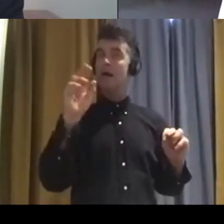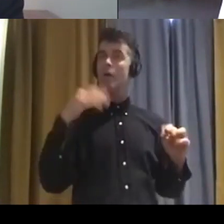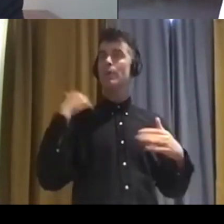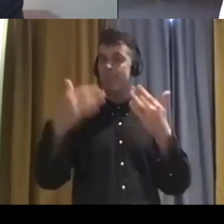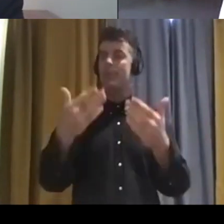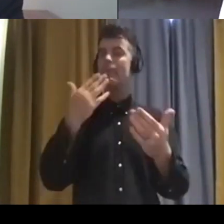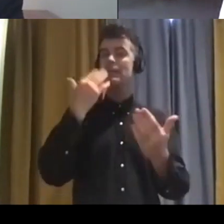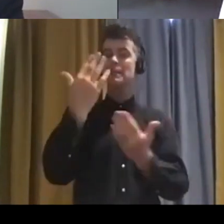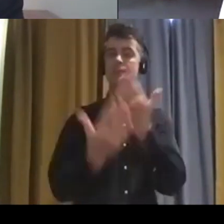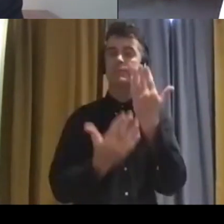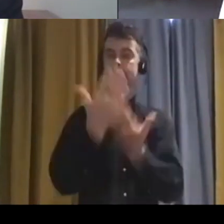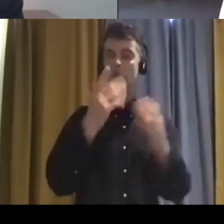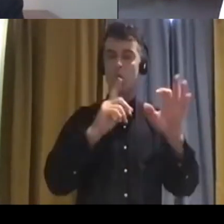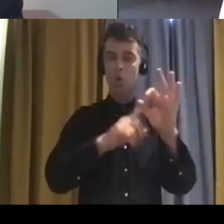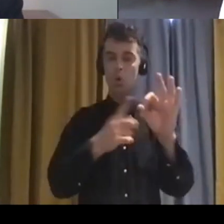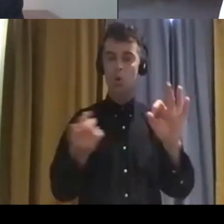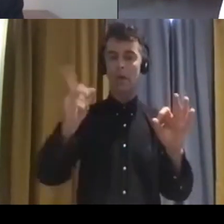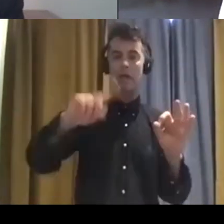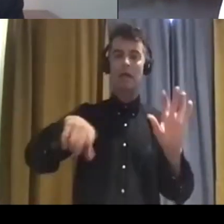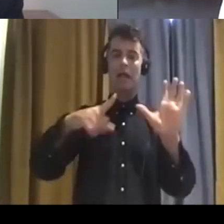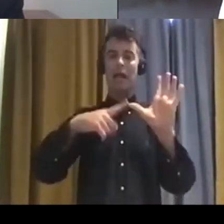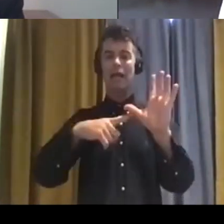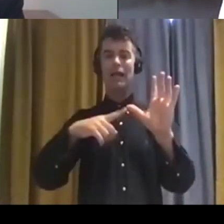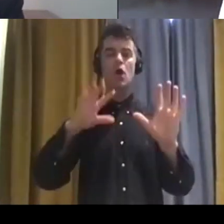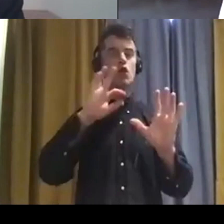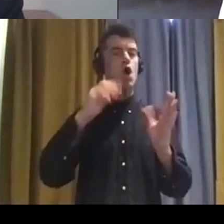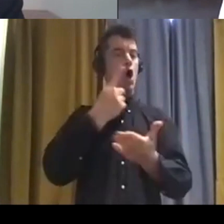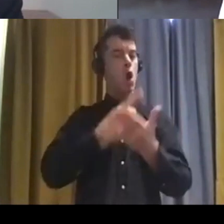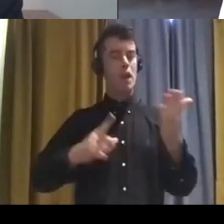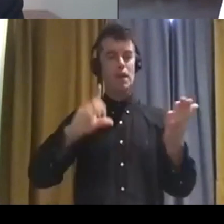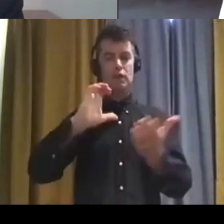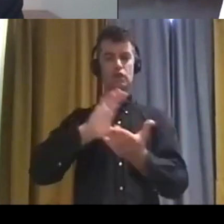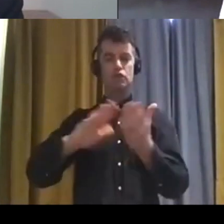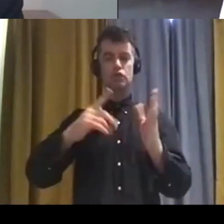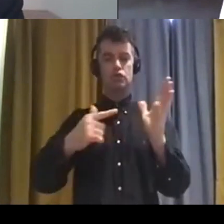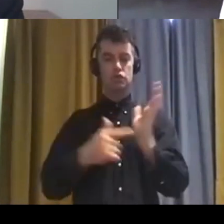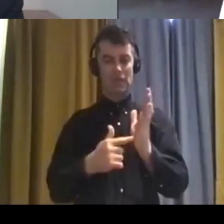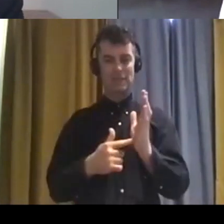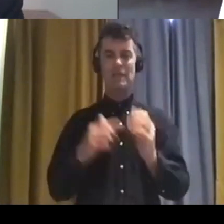the q and a function down below, not just the chat. And make sure you post any questions